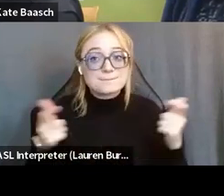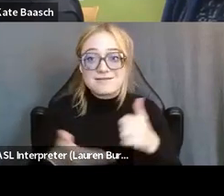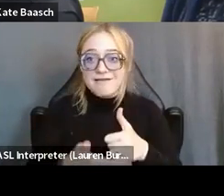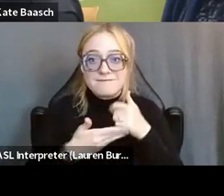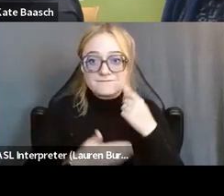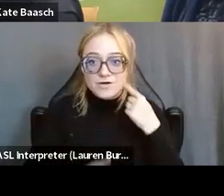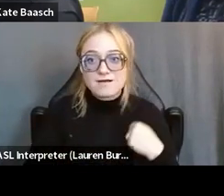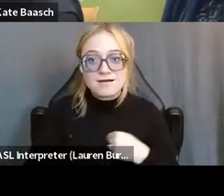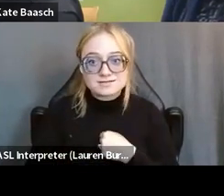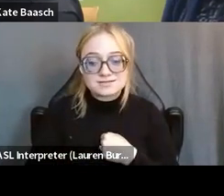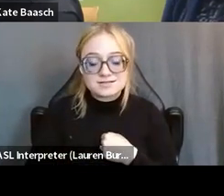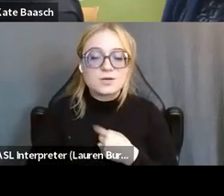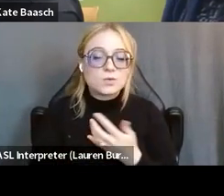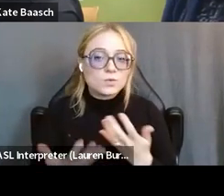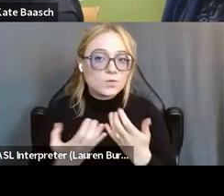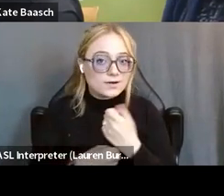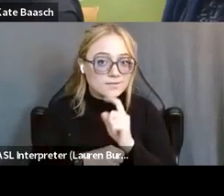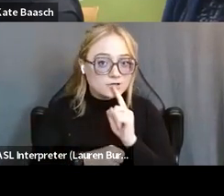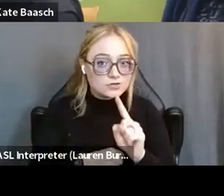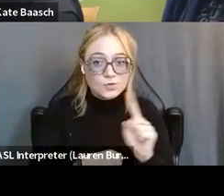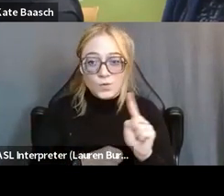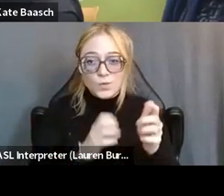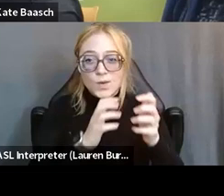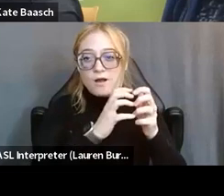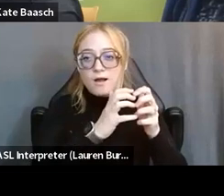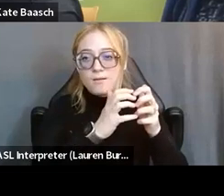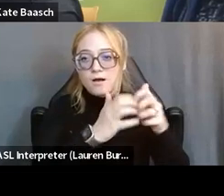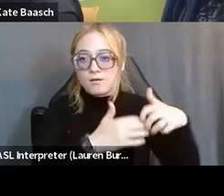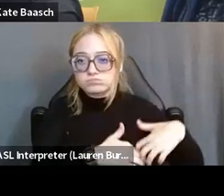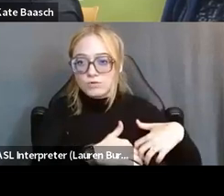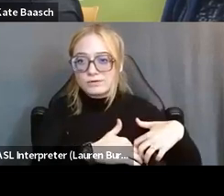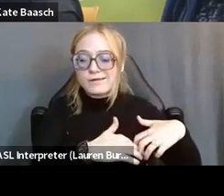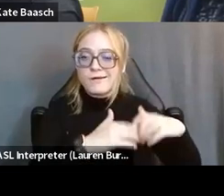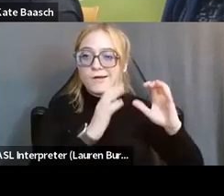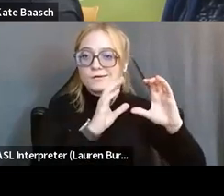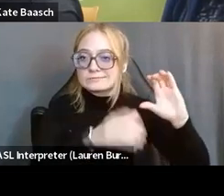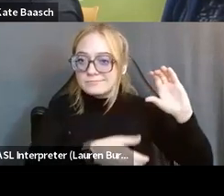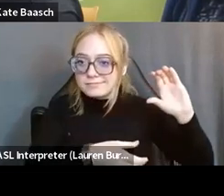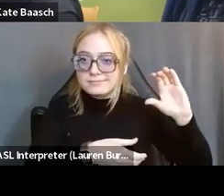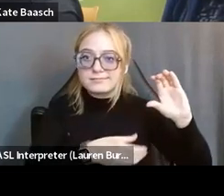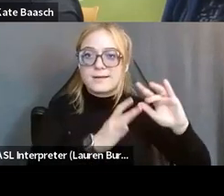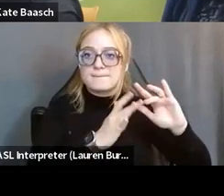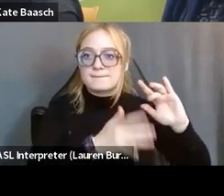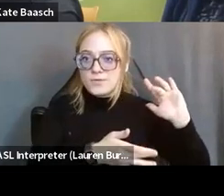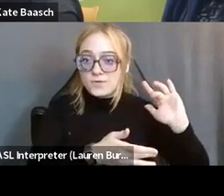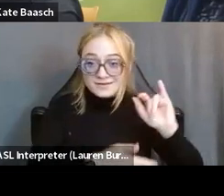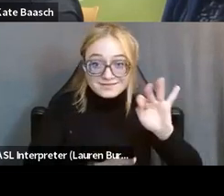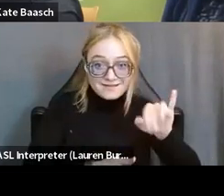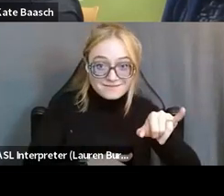So we wanna make sure wherever those lines of communication have broken down, if that, unfortunately if that happens or if you haven't